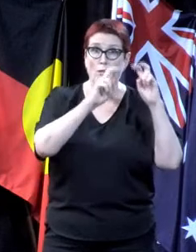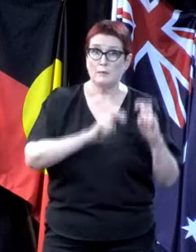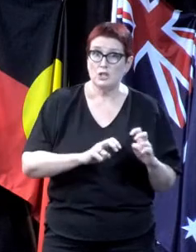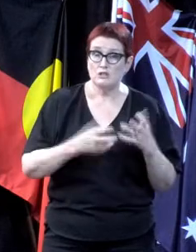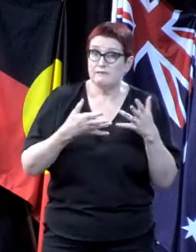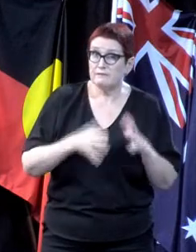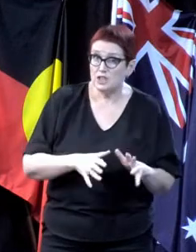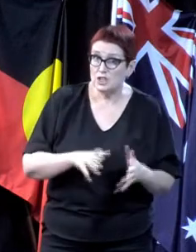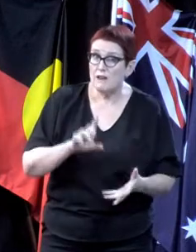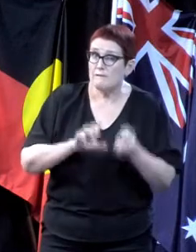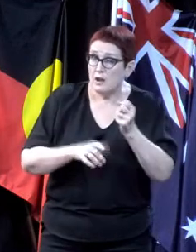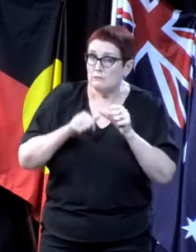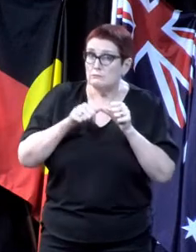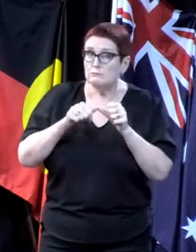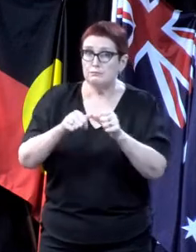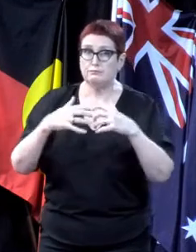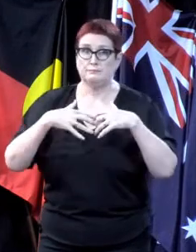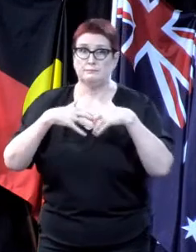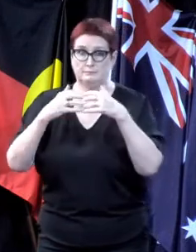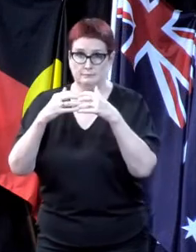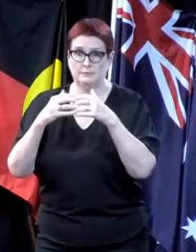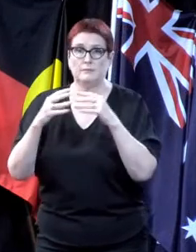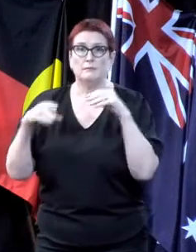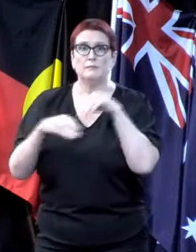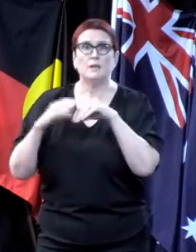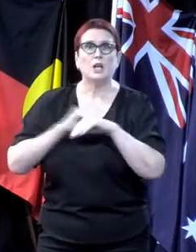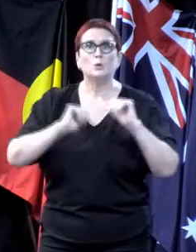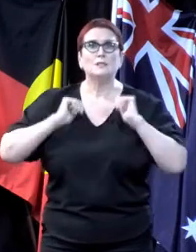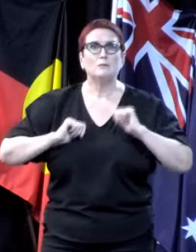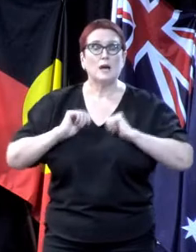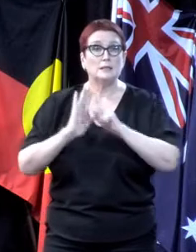of the Department of Education inclusive practices policy across all schools.